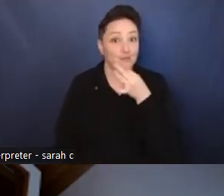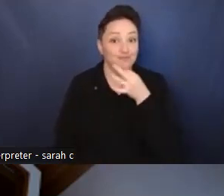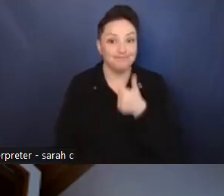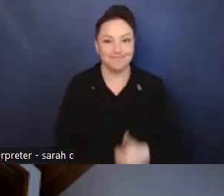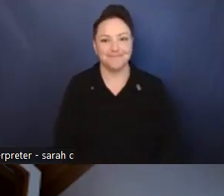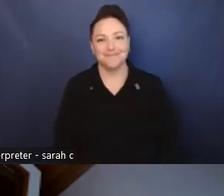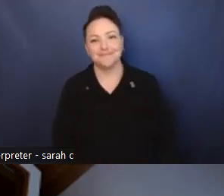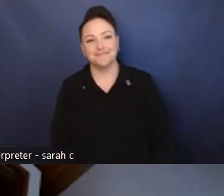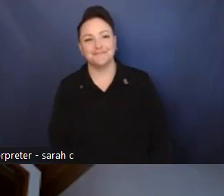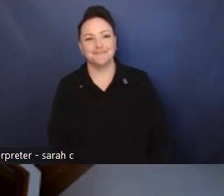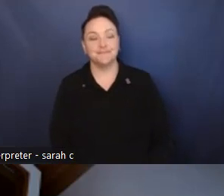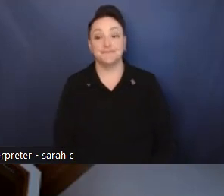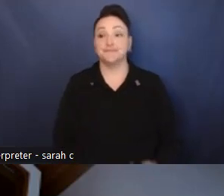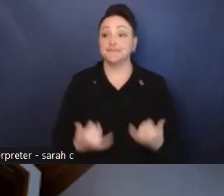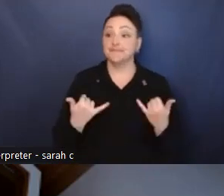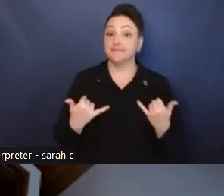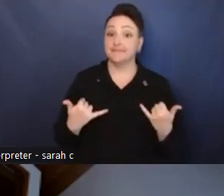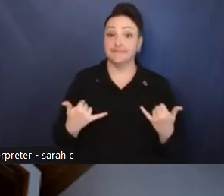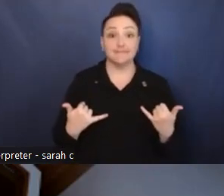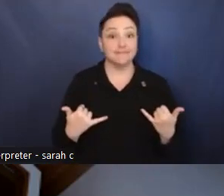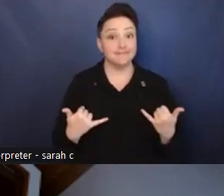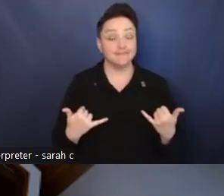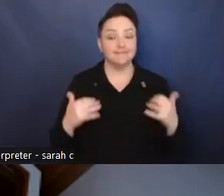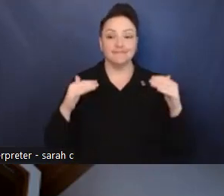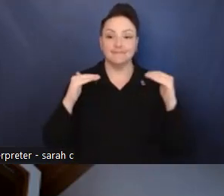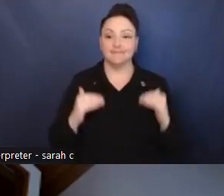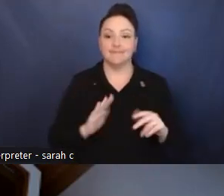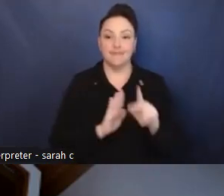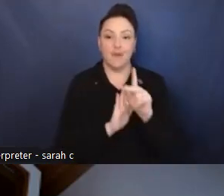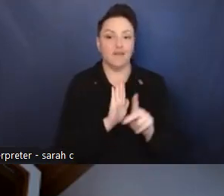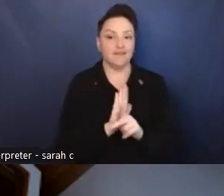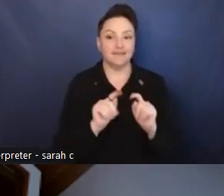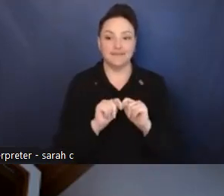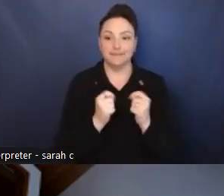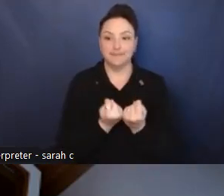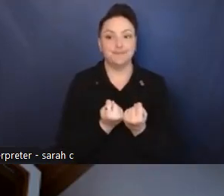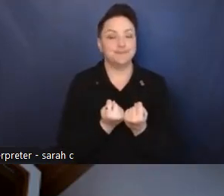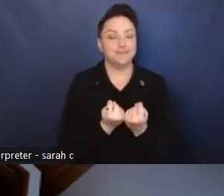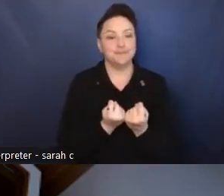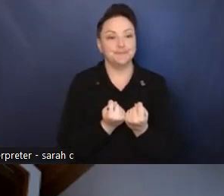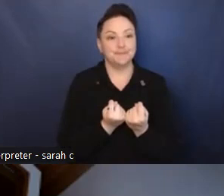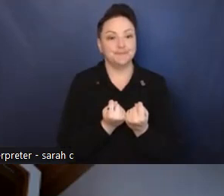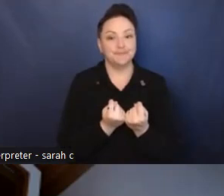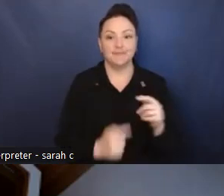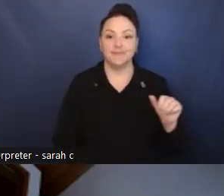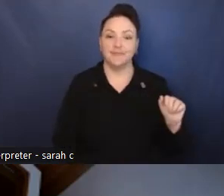Without further adieu we'll go to our policy teams. And Antonio, good to see you.